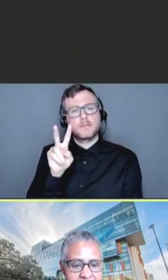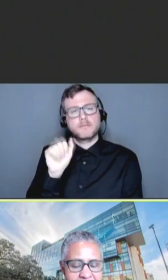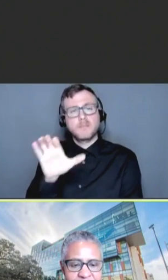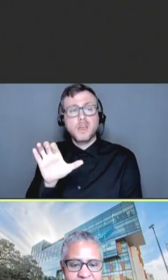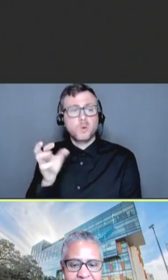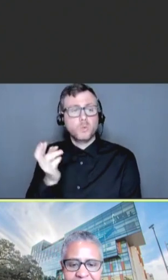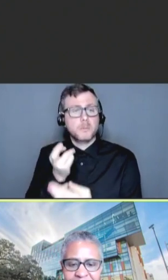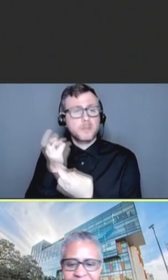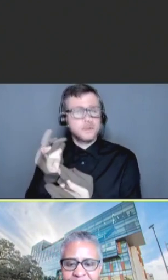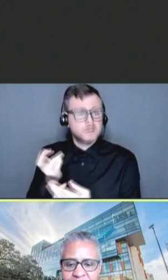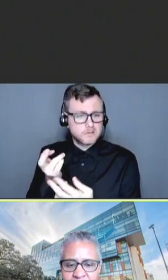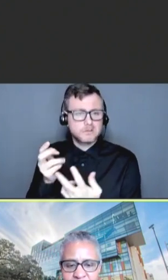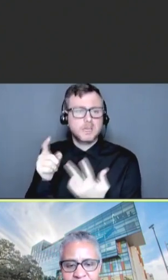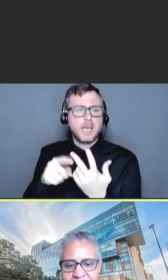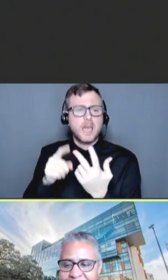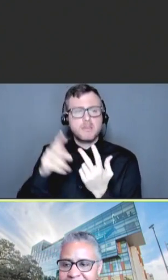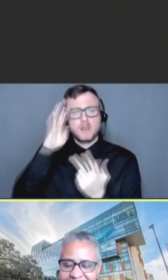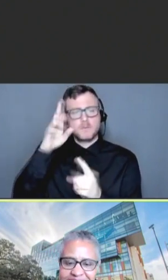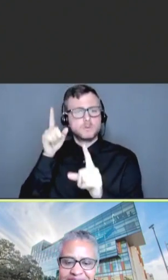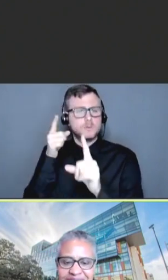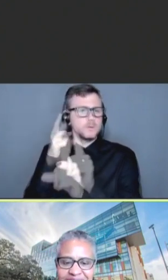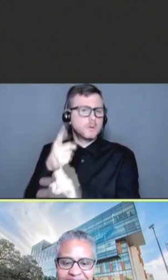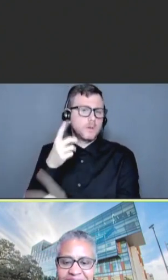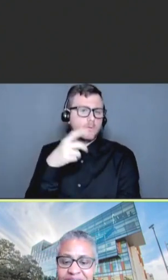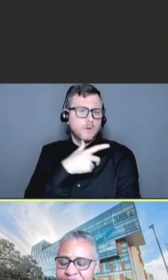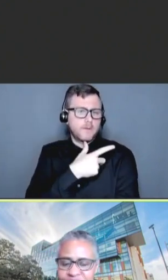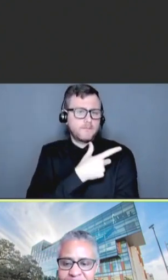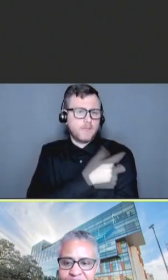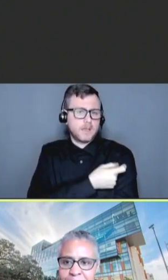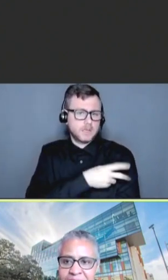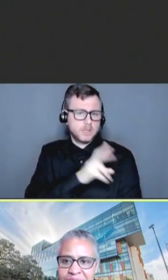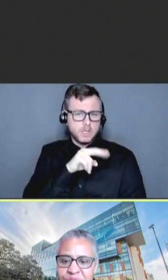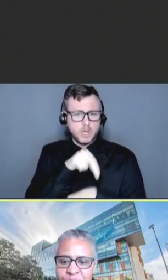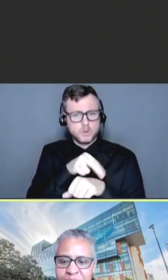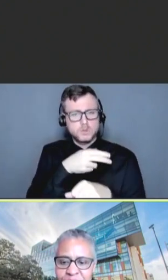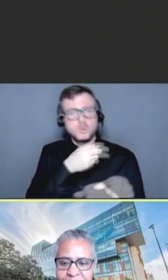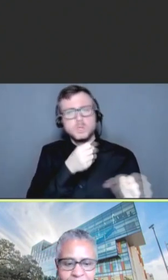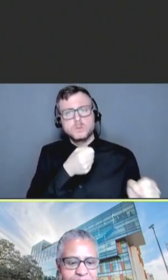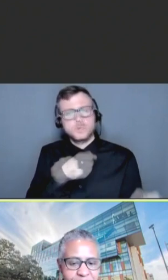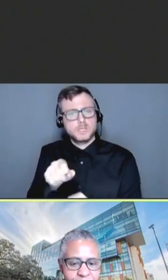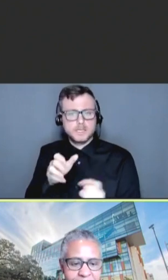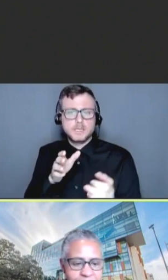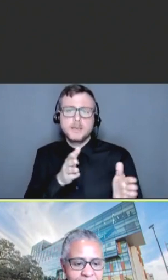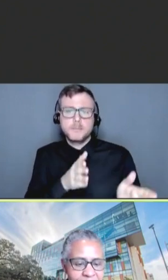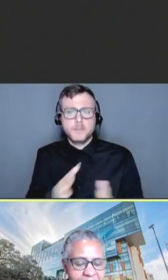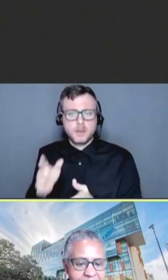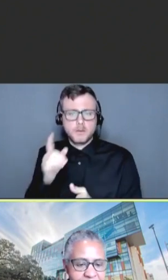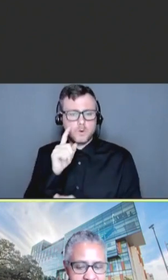and looked at the innovation goal in the Vaccines National Strategic Plan for 2021 to 2025.